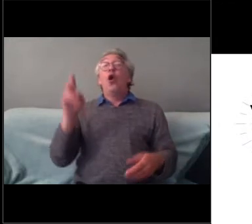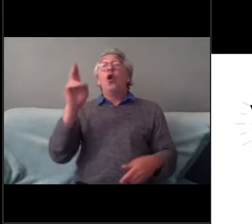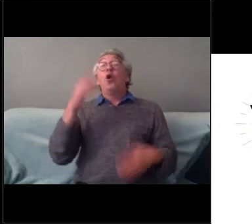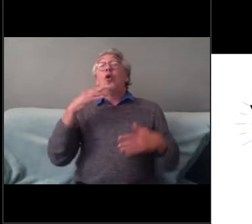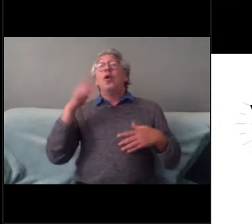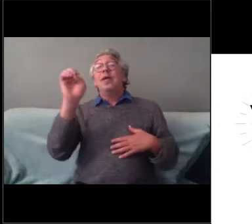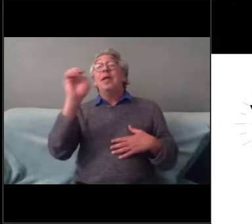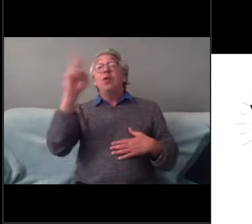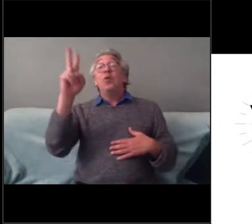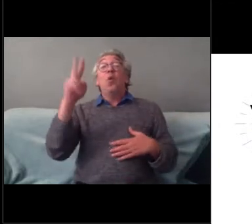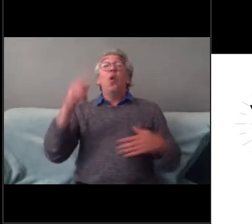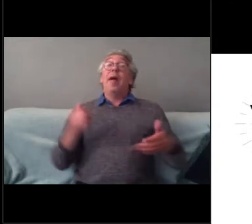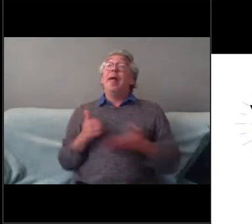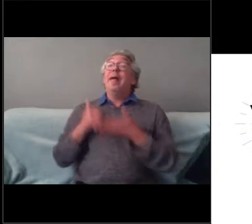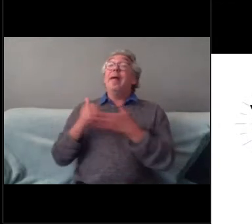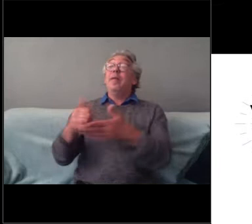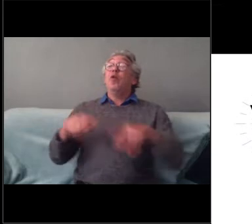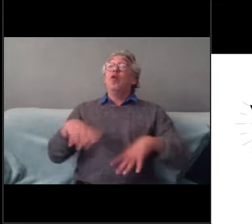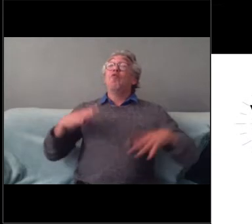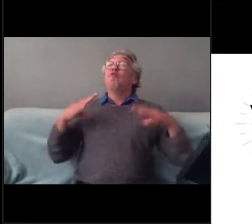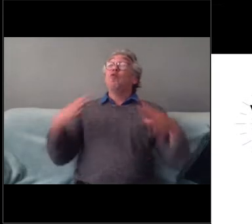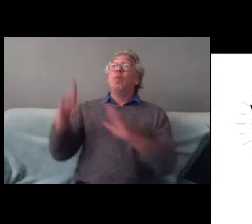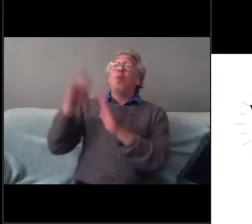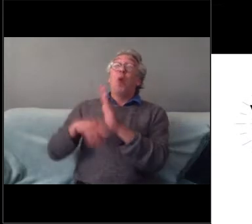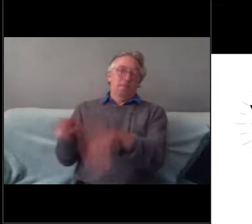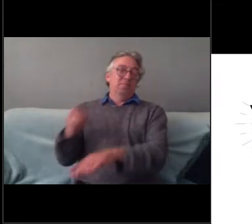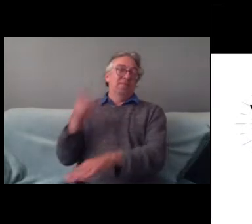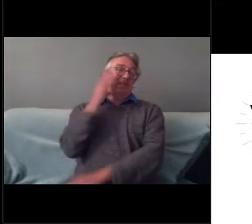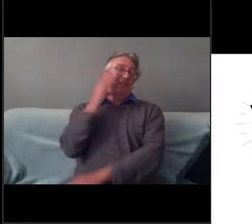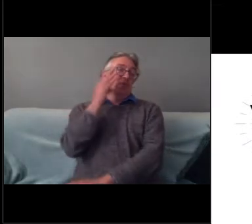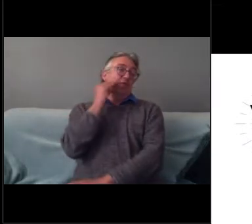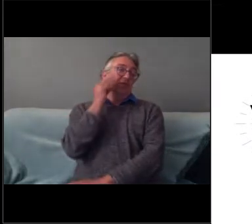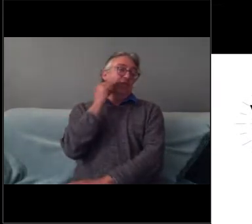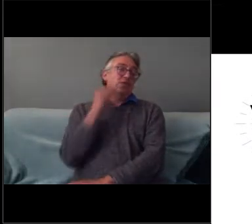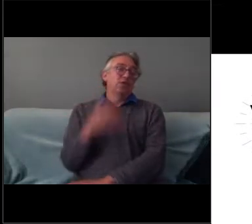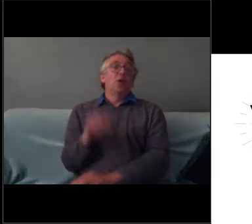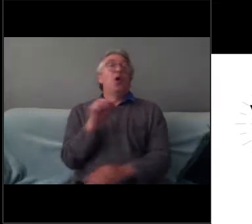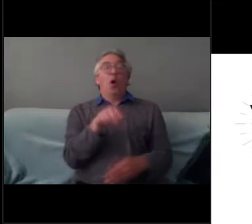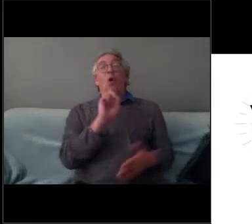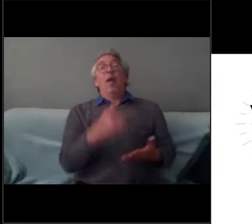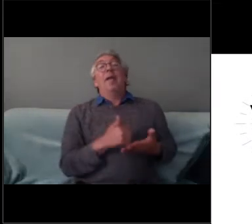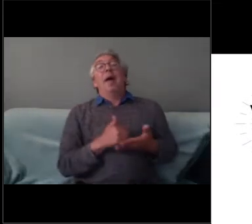they'll help to consortium member in the process of certification.